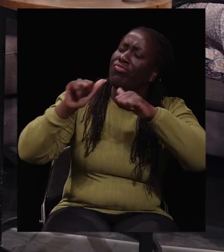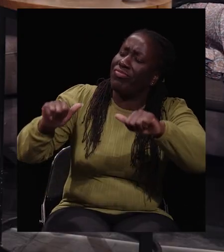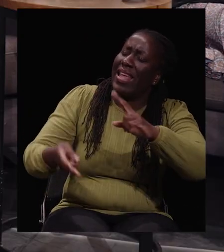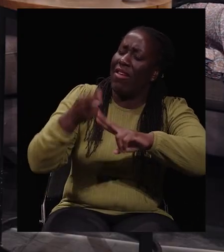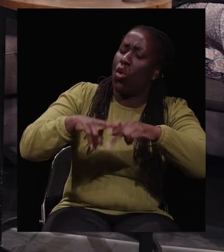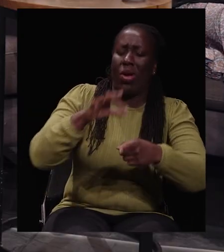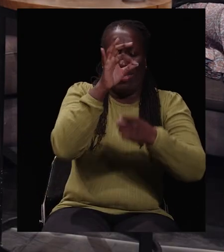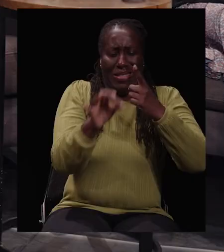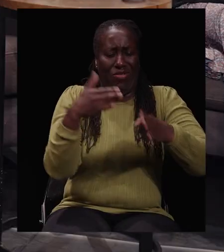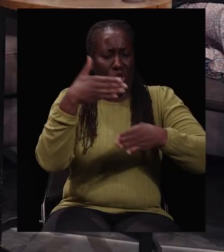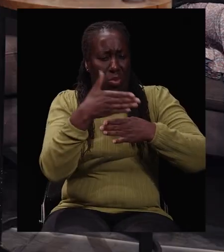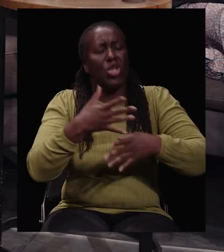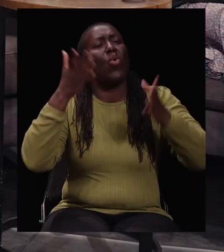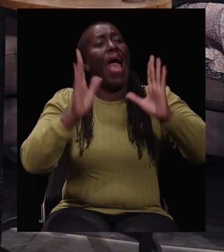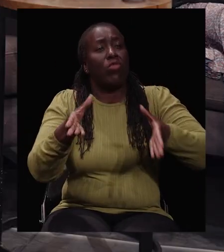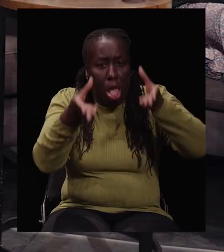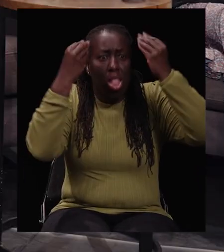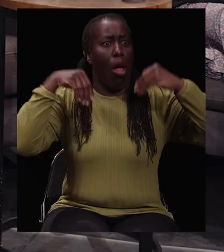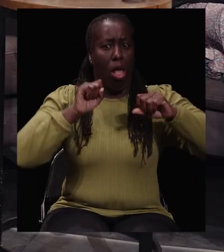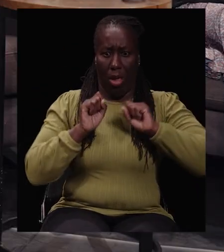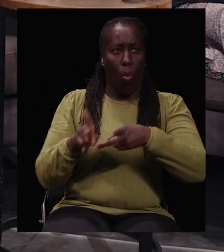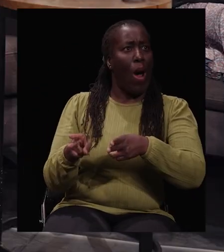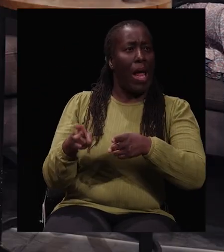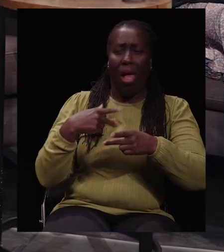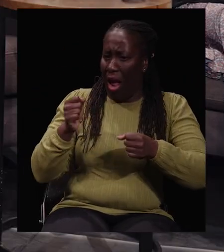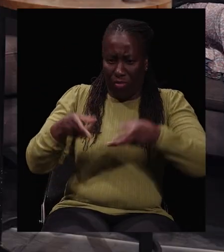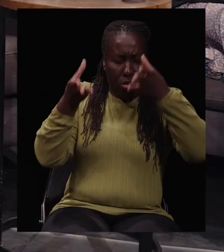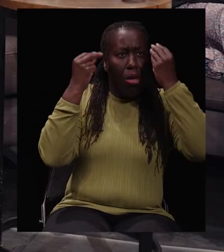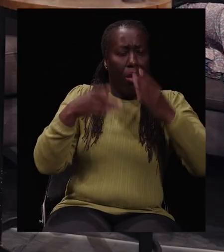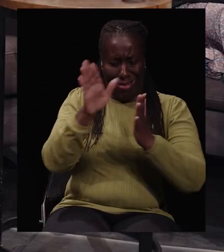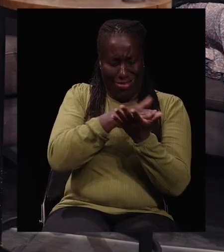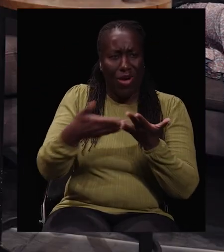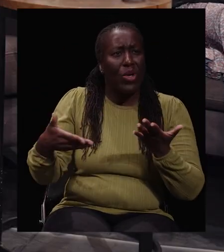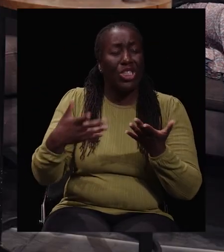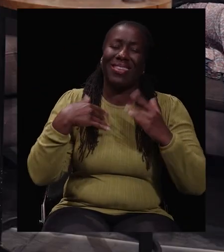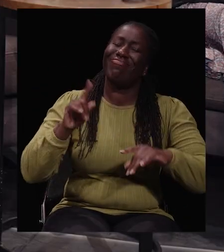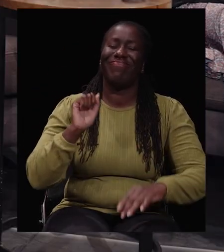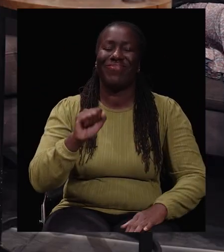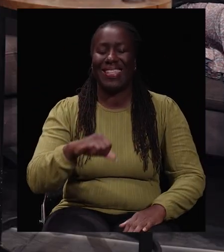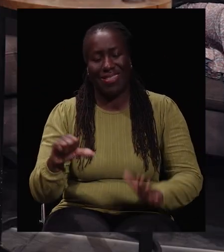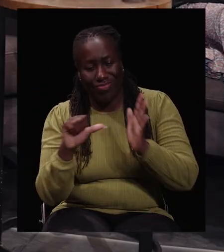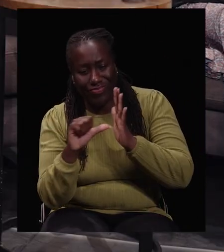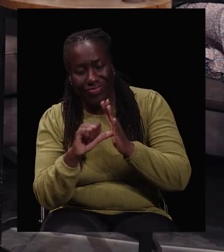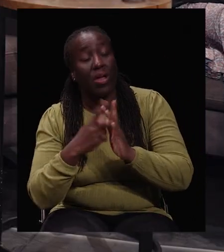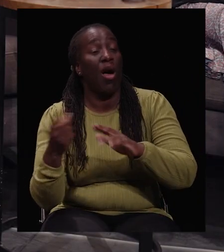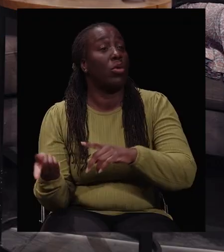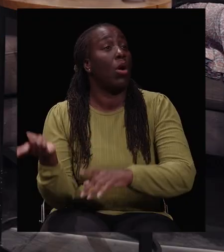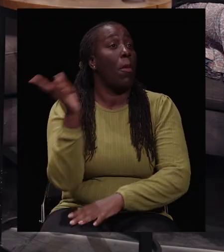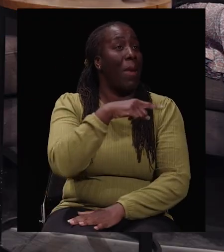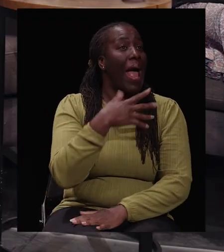You have to learn those tastes and learn that language really. So there are those issues. I go back again to like sustainable